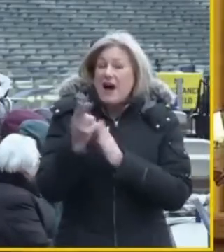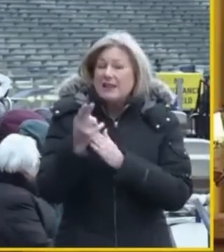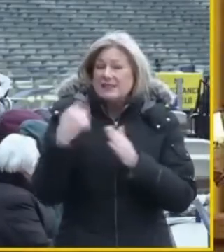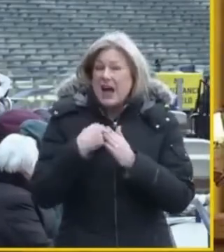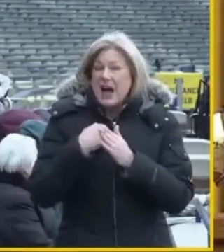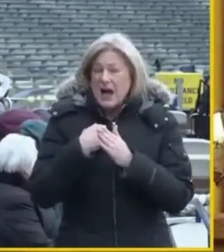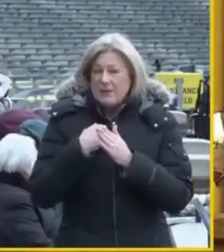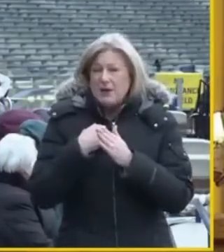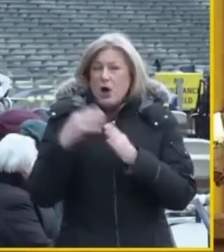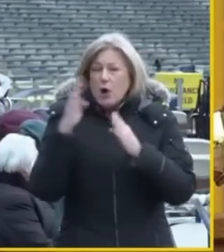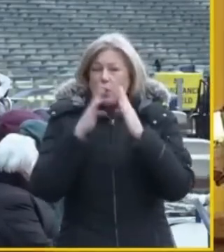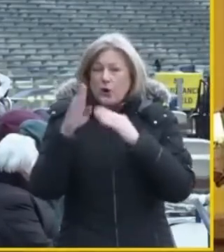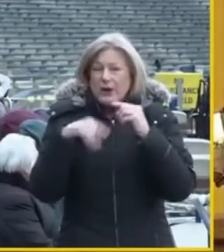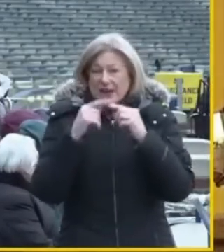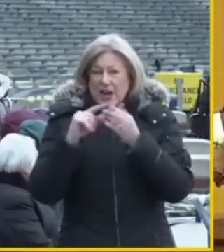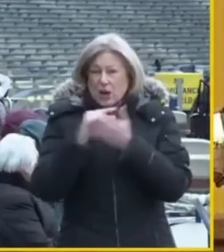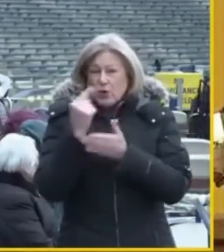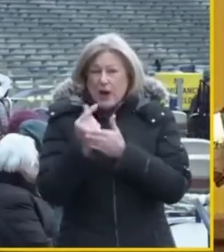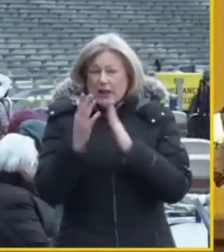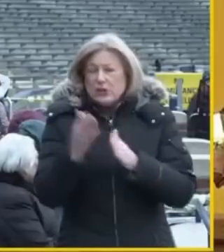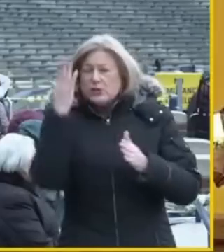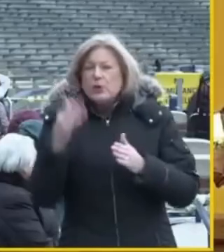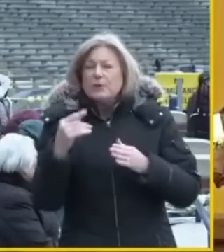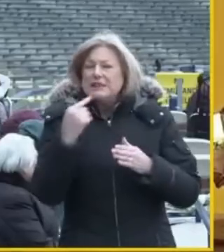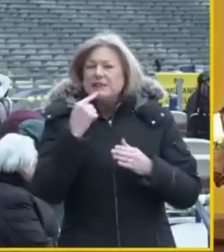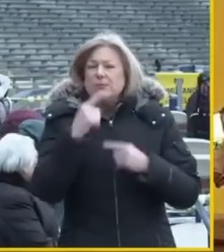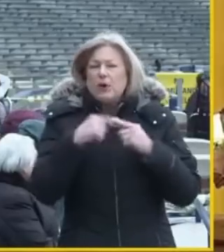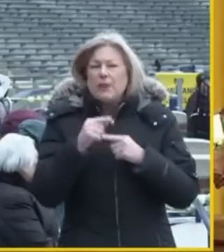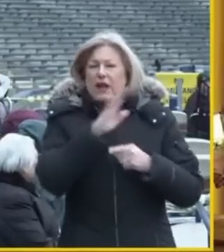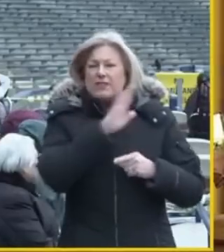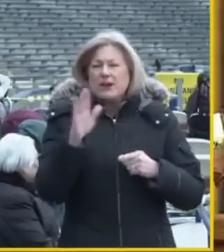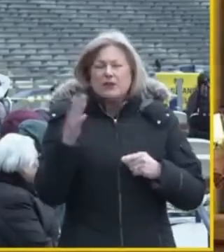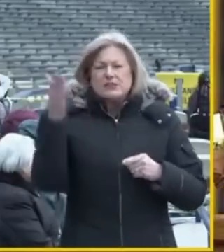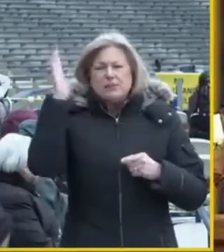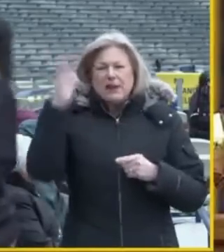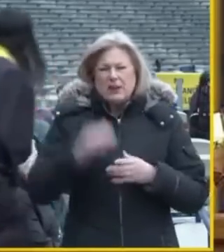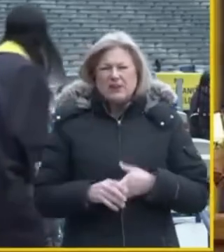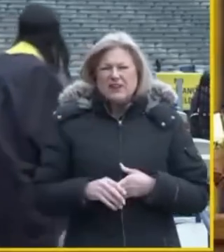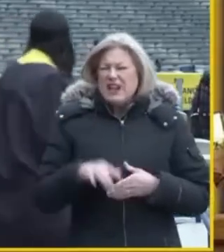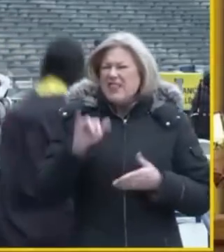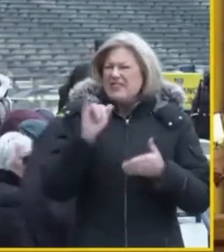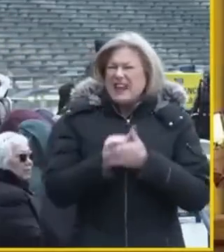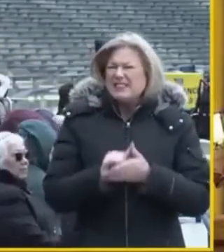will be disappointed if I'm their speaker. They'll say isn't she some kid's mom?